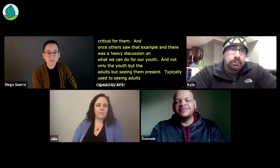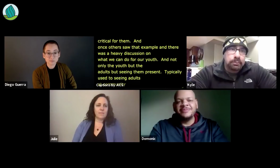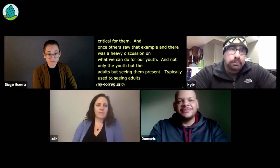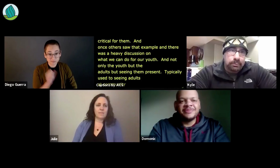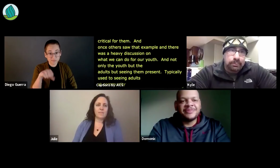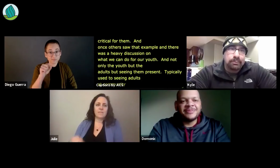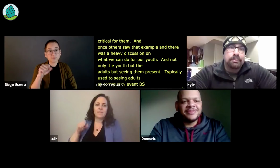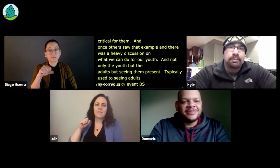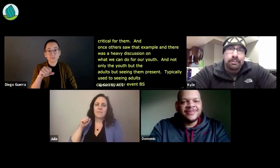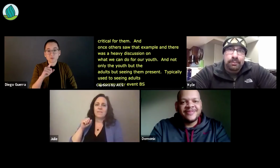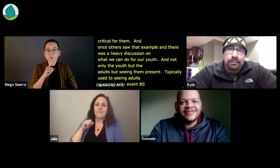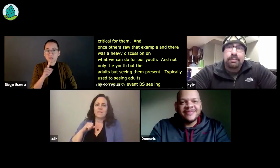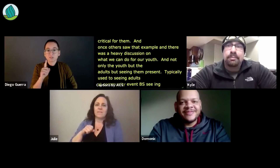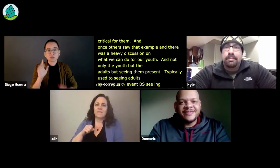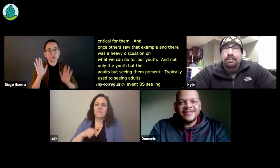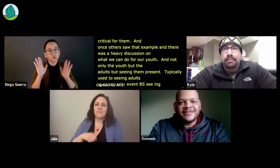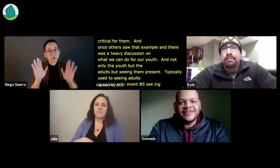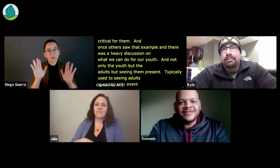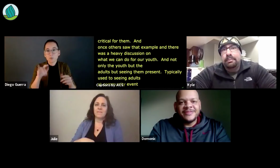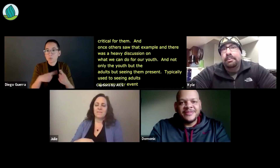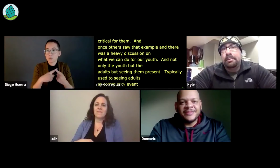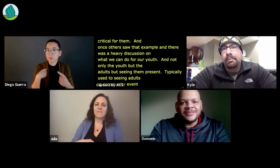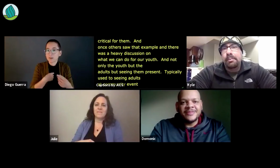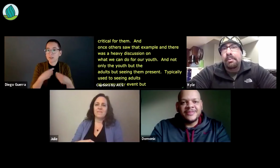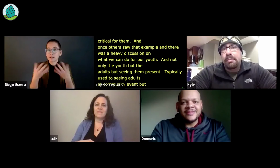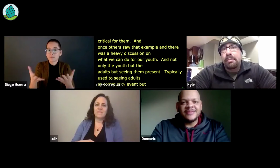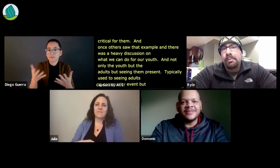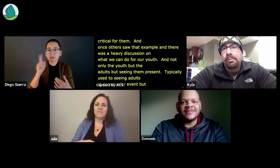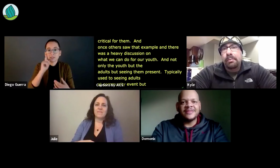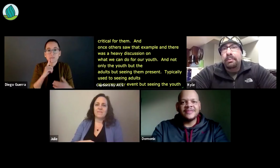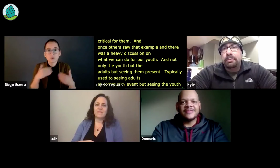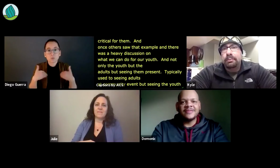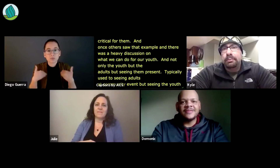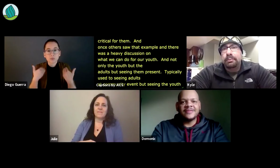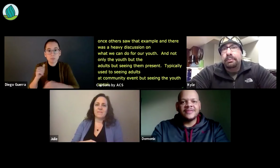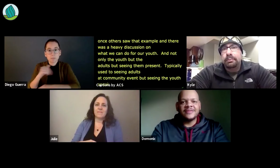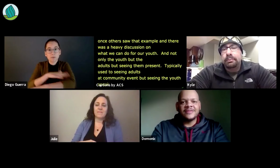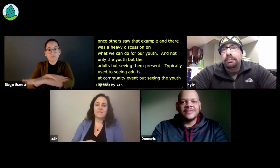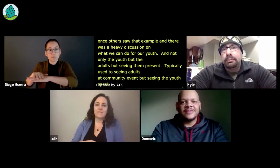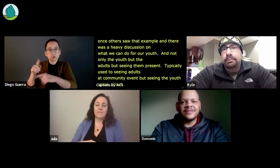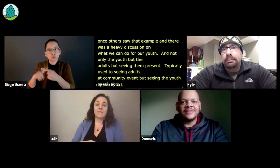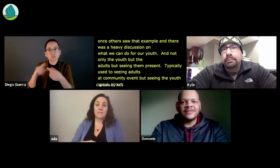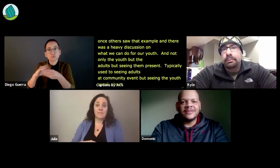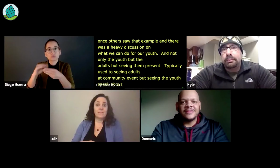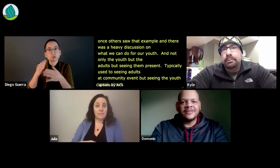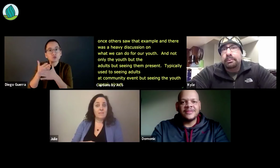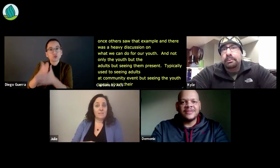was very powerful. This is Diego. I agree it's great when we give deaf youth a platform